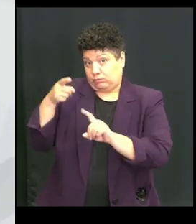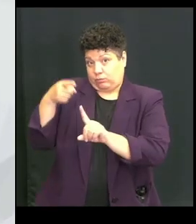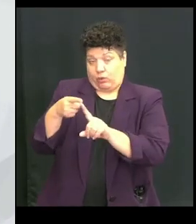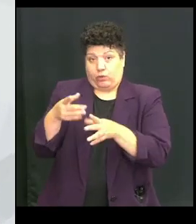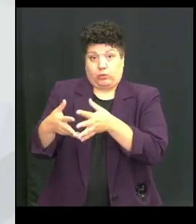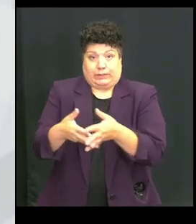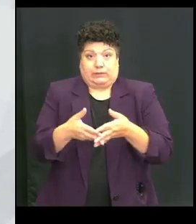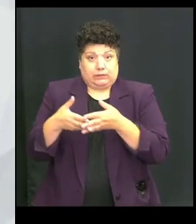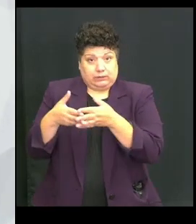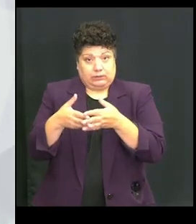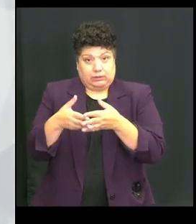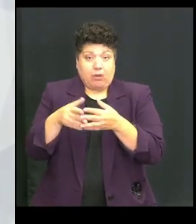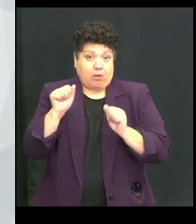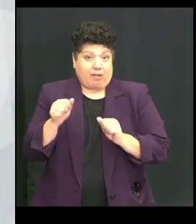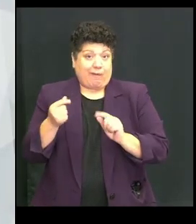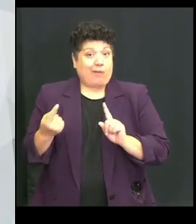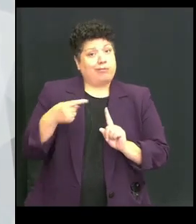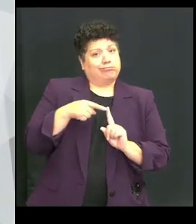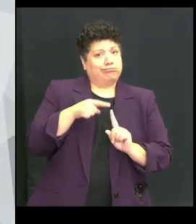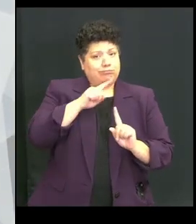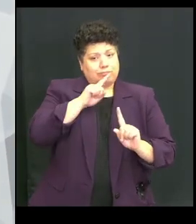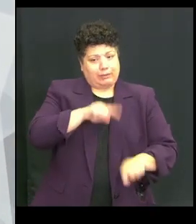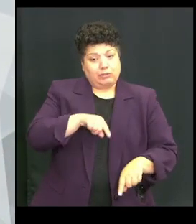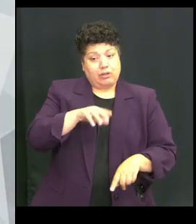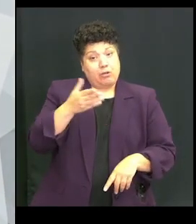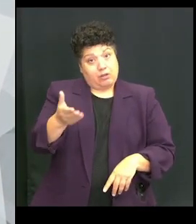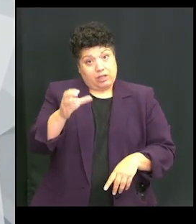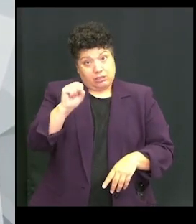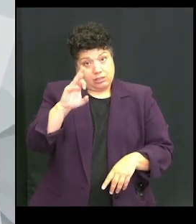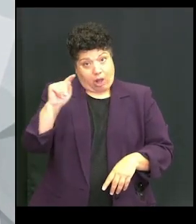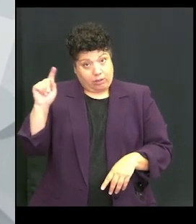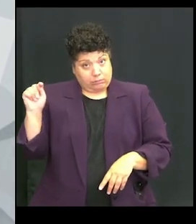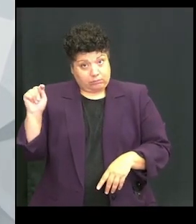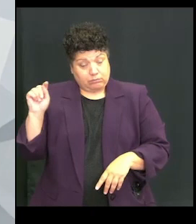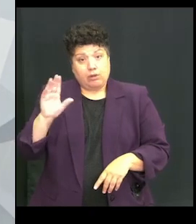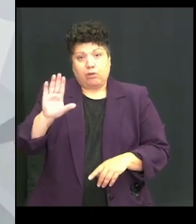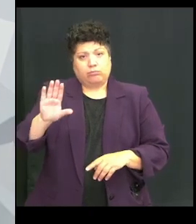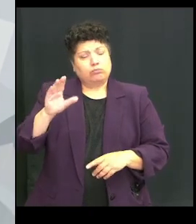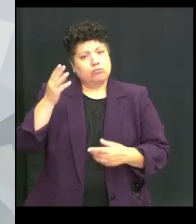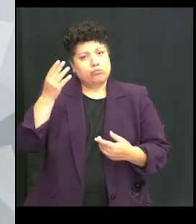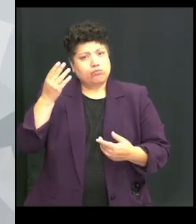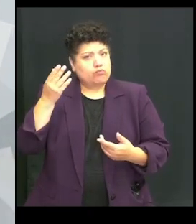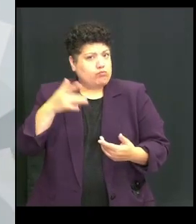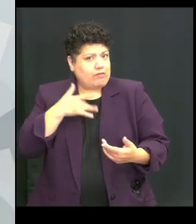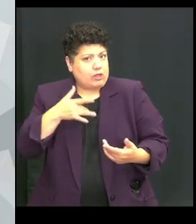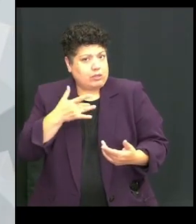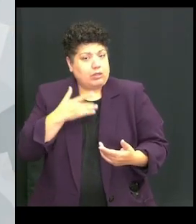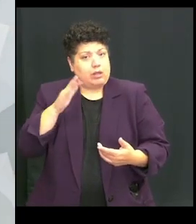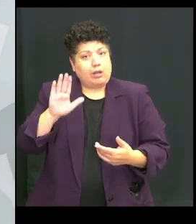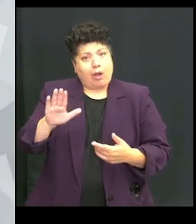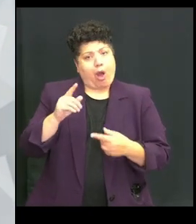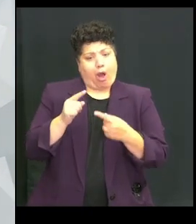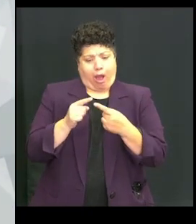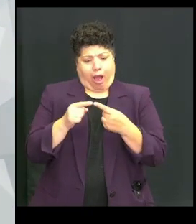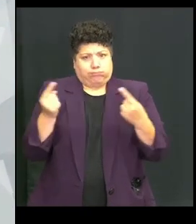And Scott I'll start with you. So, what do you think about the state of polarization in the US and how